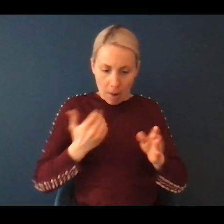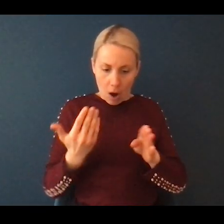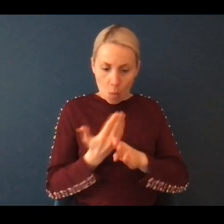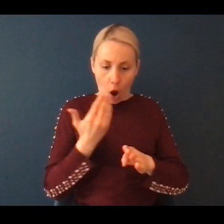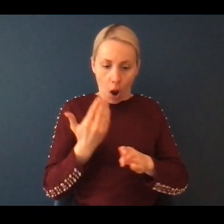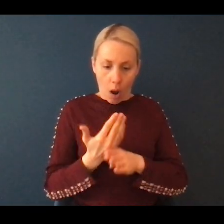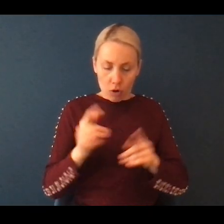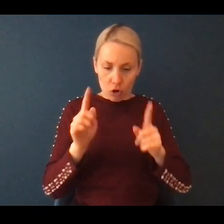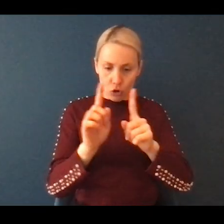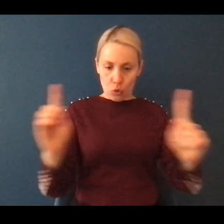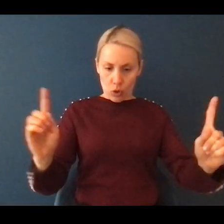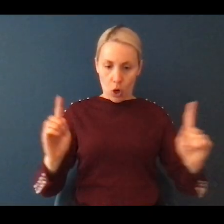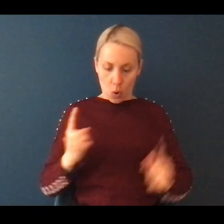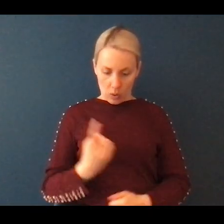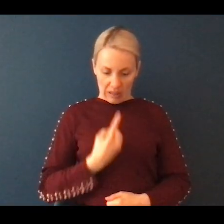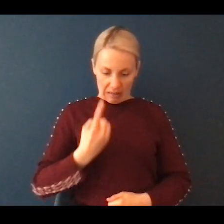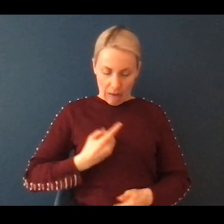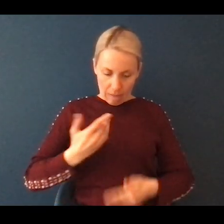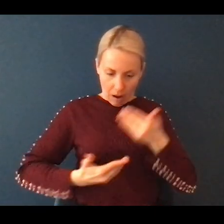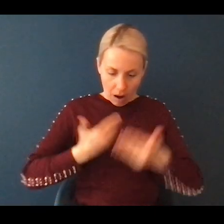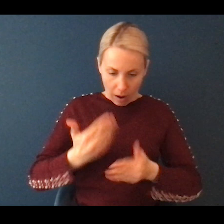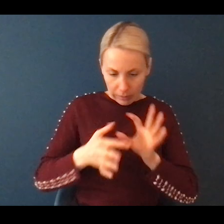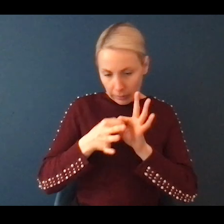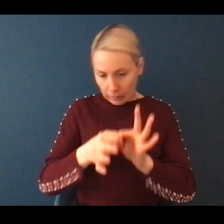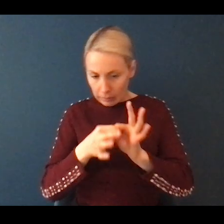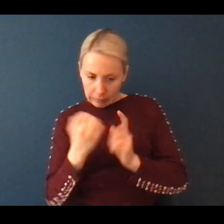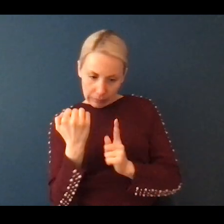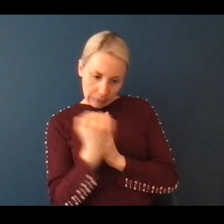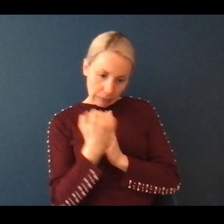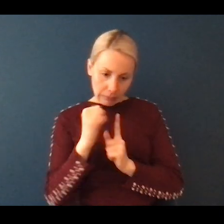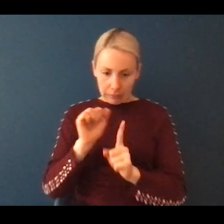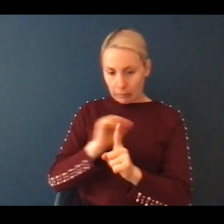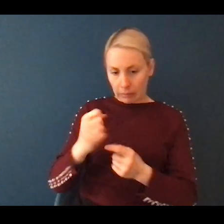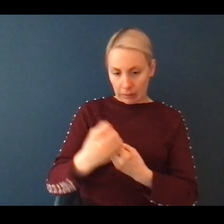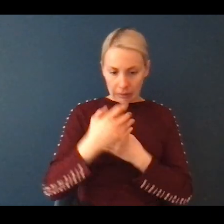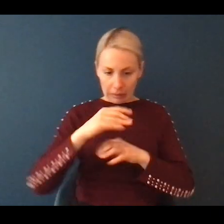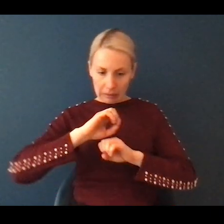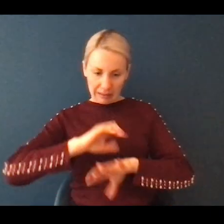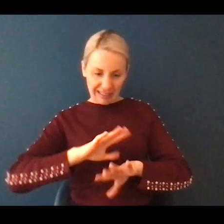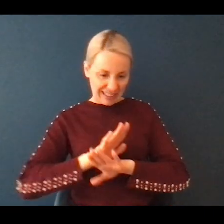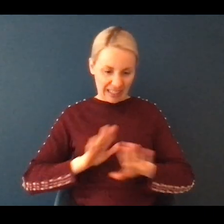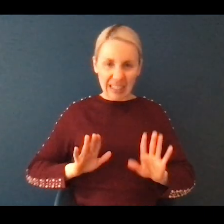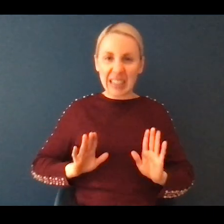a lot of time just looking at my work not really seeing the way where I could move it